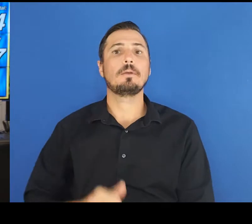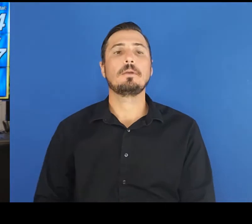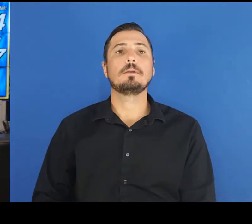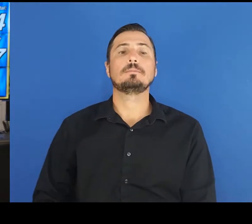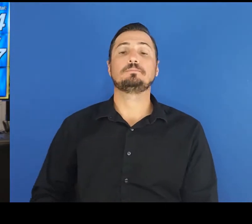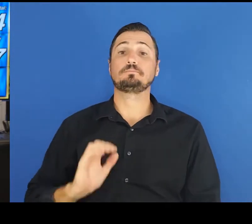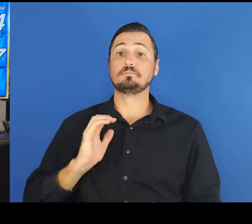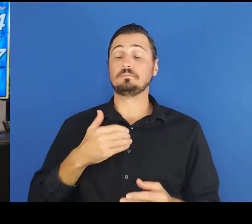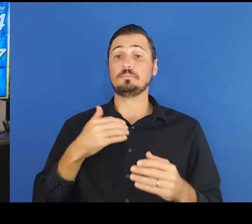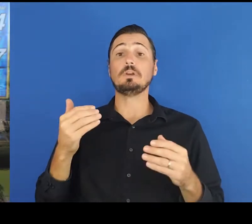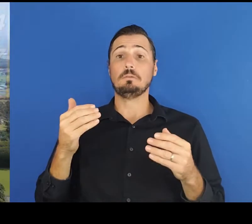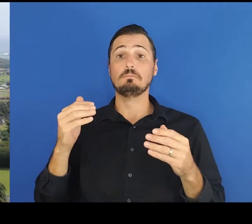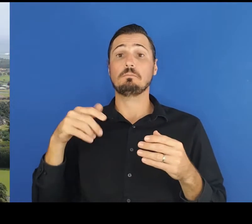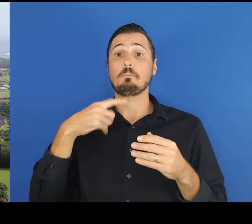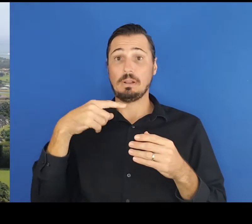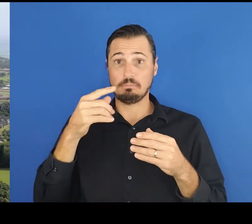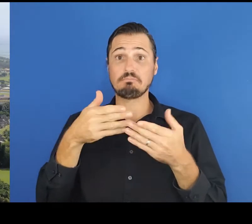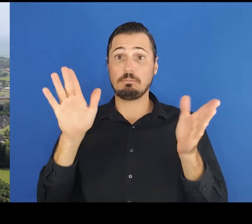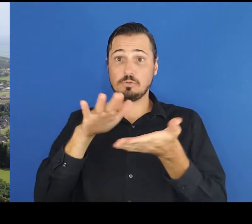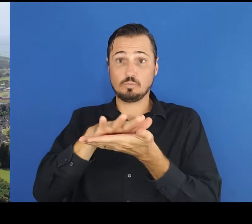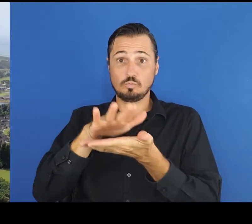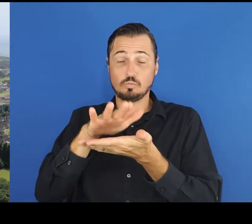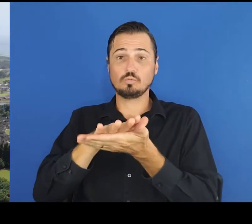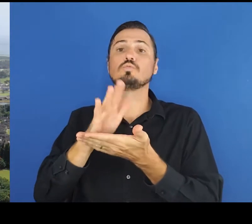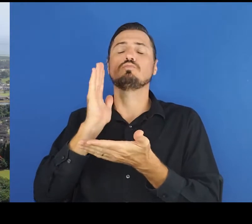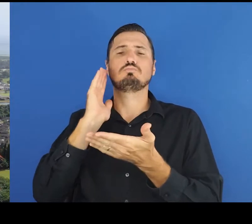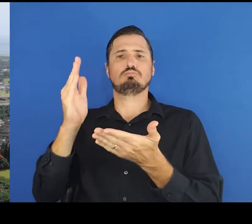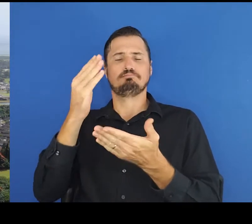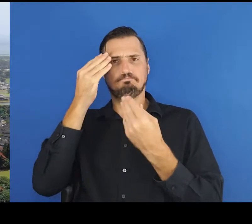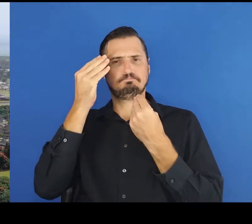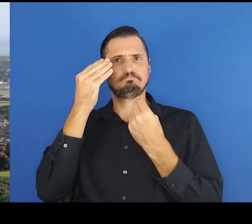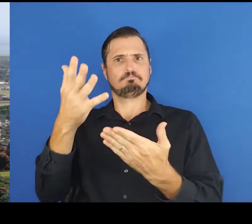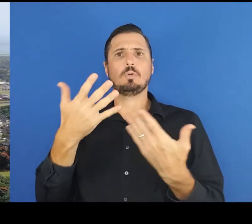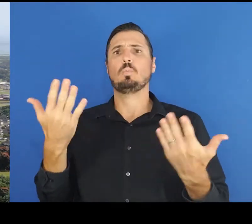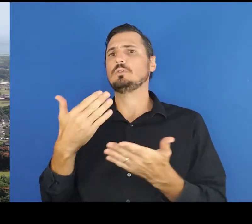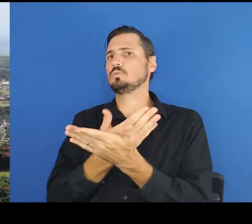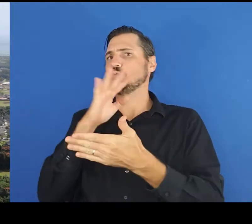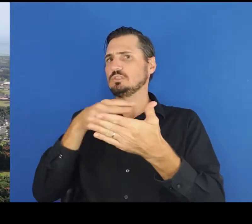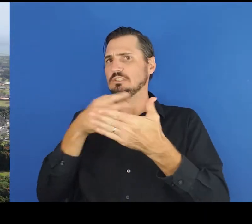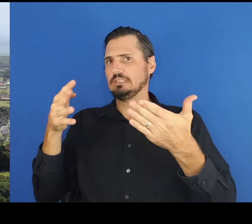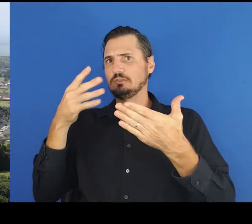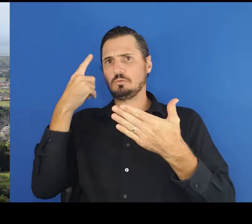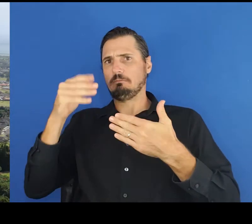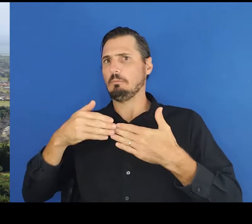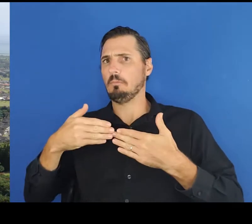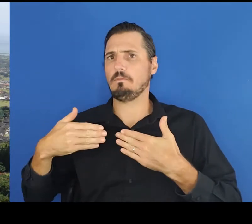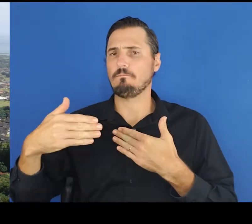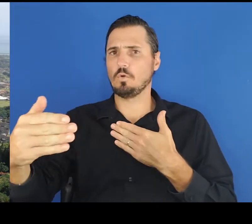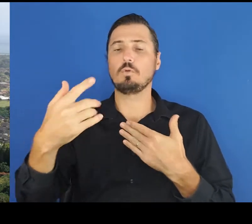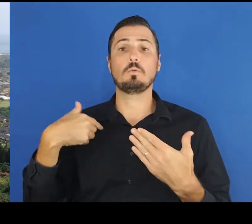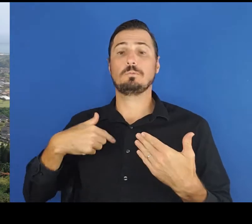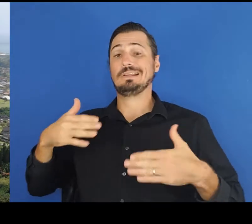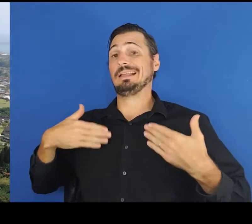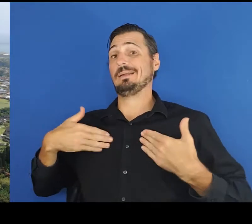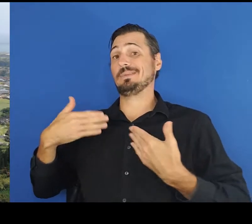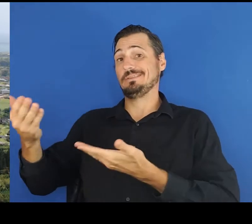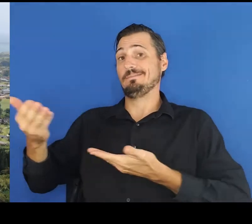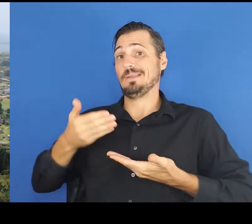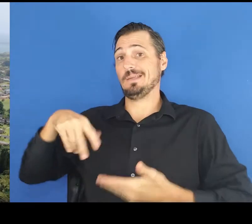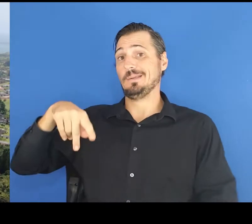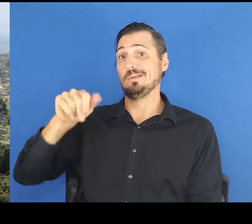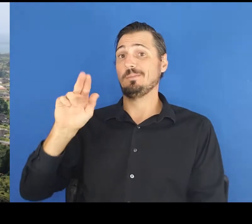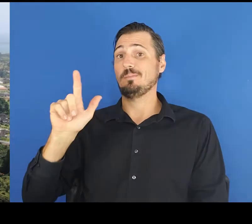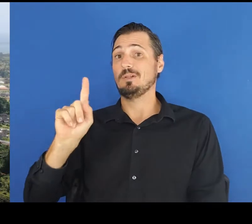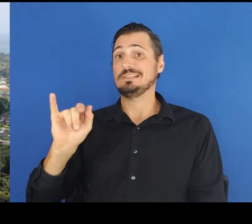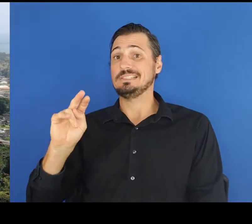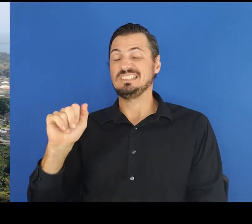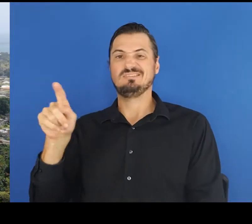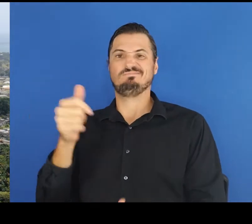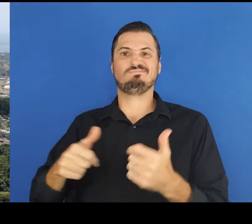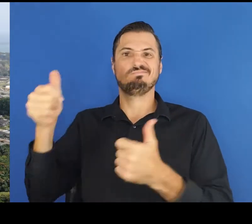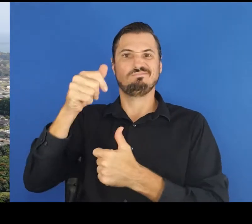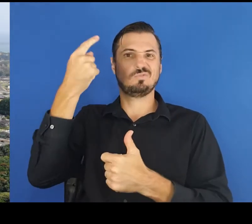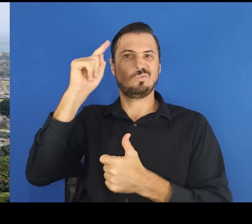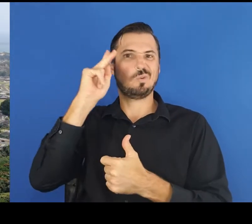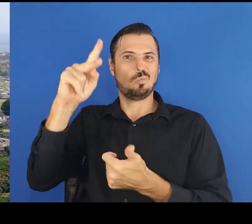Our public schools will be updating the educational schedule, and we are pleased to have Kauai Complex Area Superintendent Paul Zina to review some of those changes